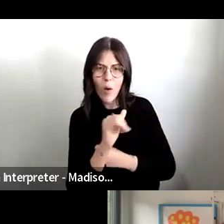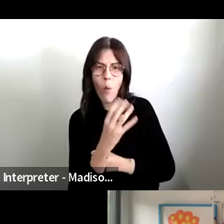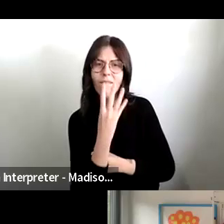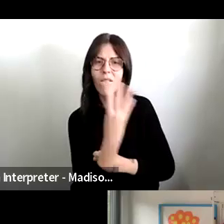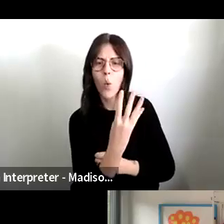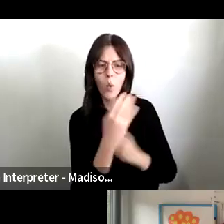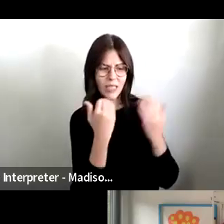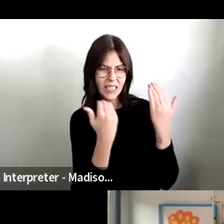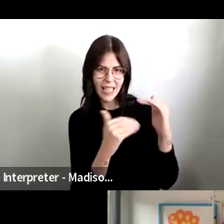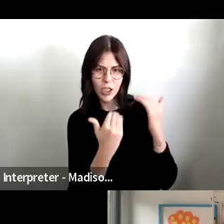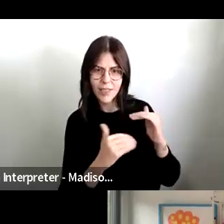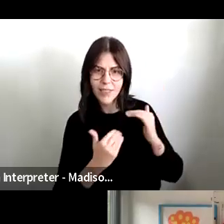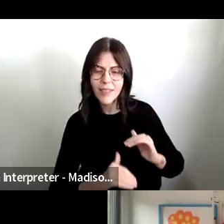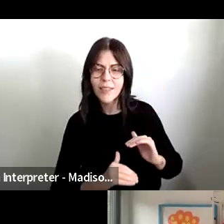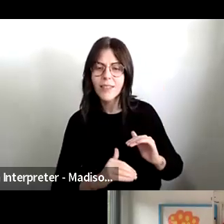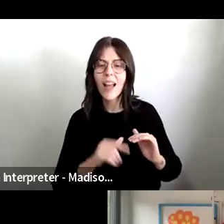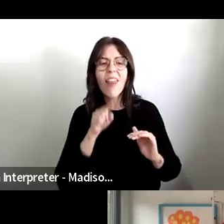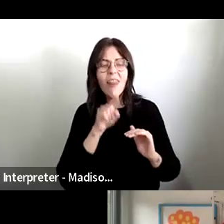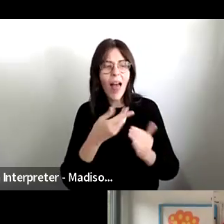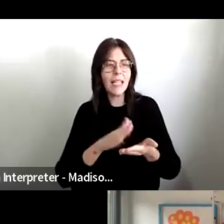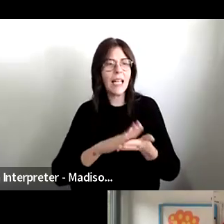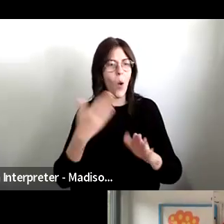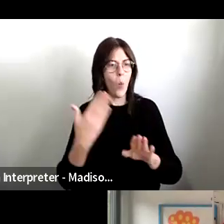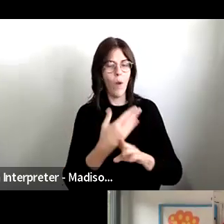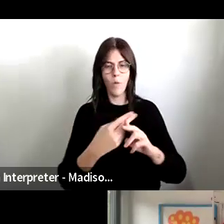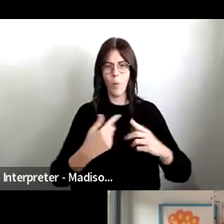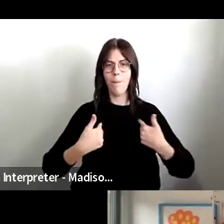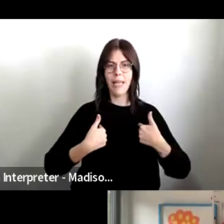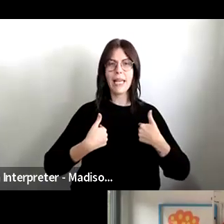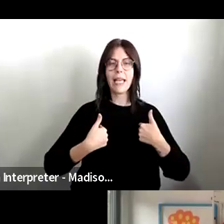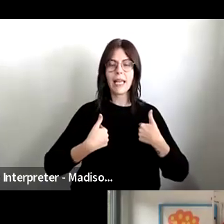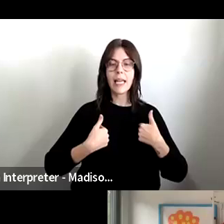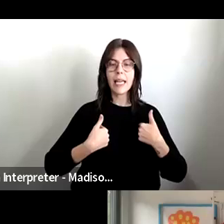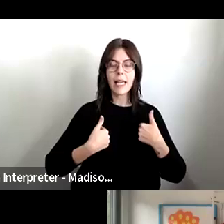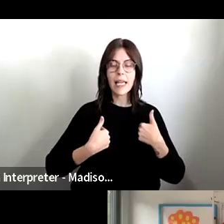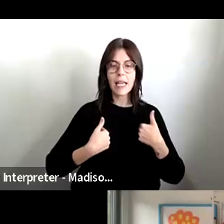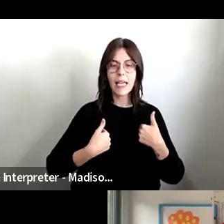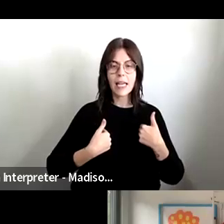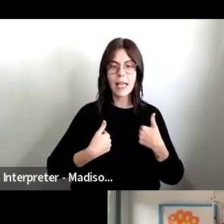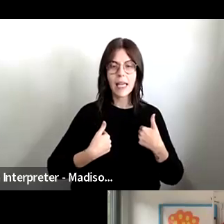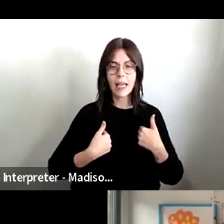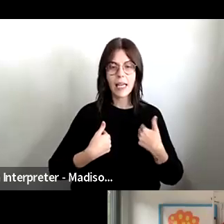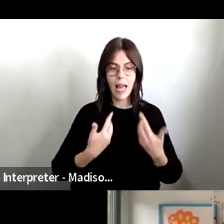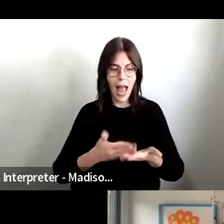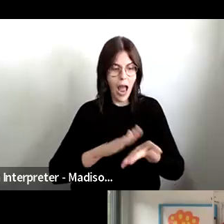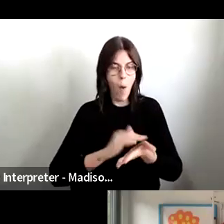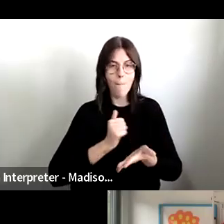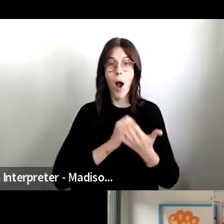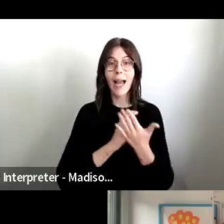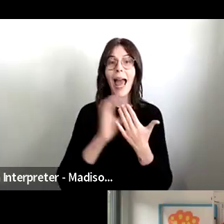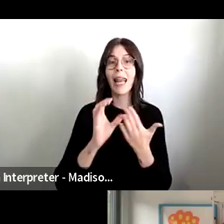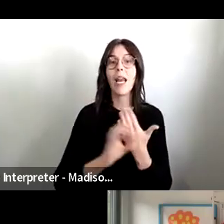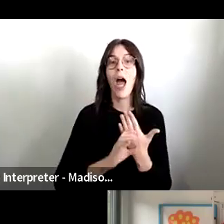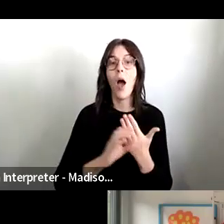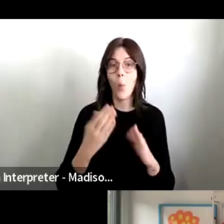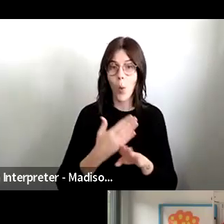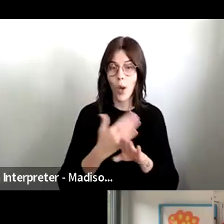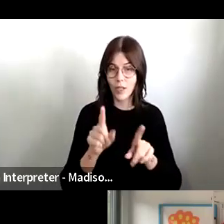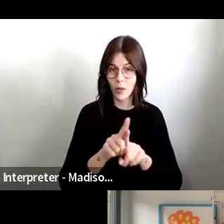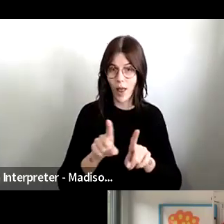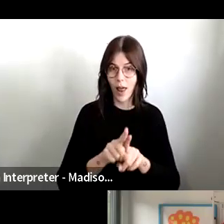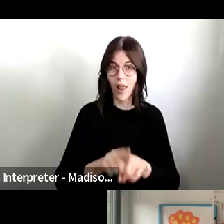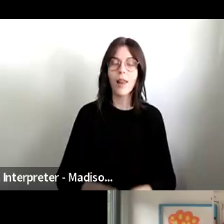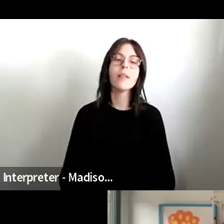I think it's just - that's how it works for me - how my calendar works. In that